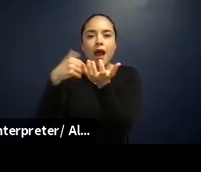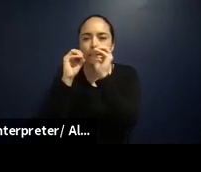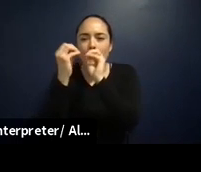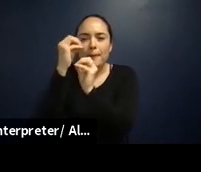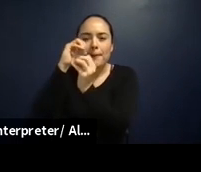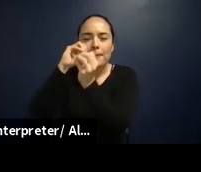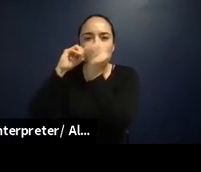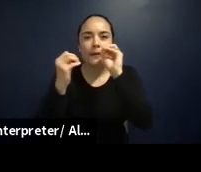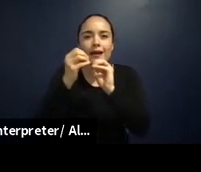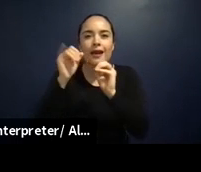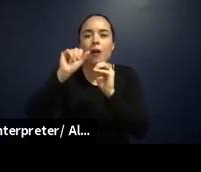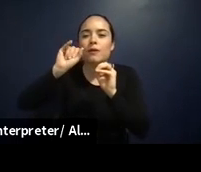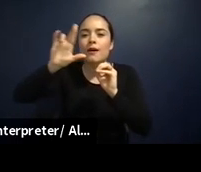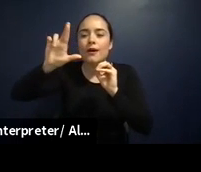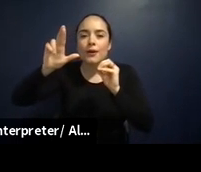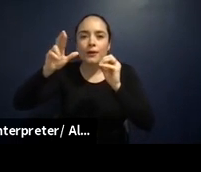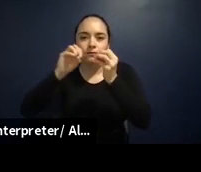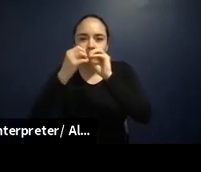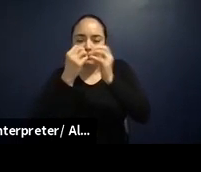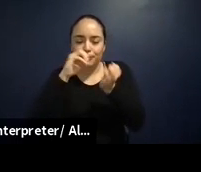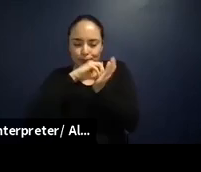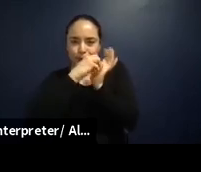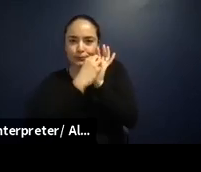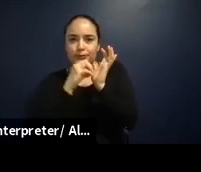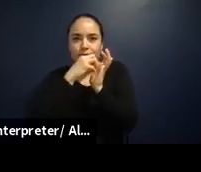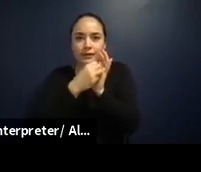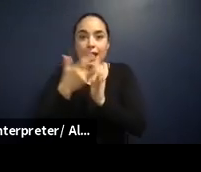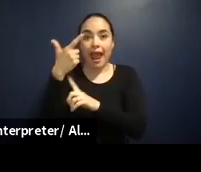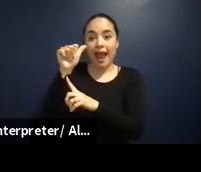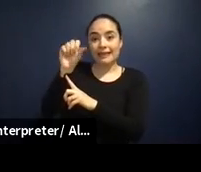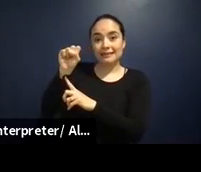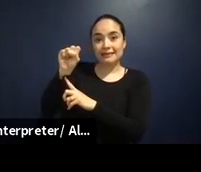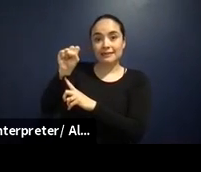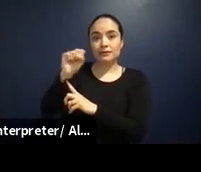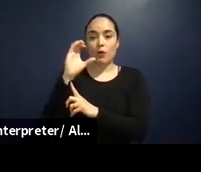gas, that's all it is, is from CO₂ gas, and all these gases that are trying to escape, and they